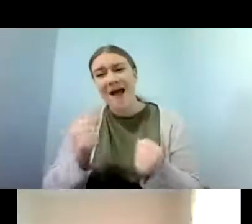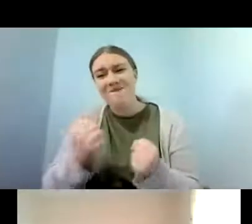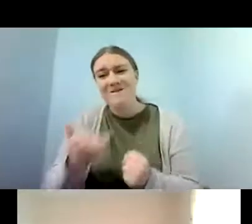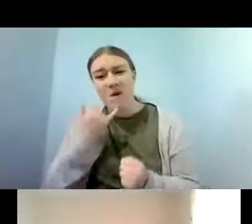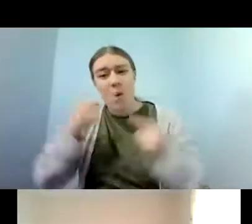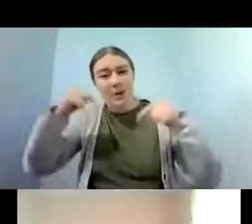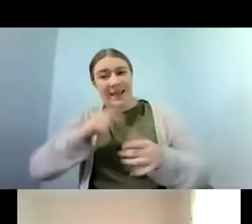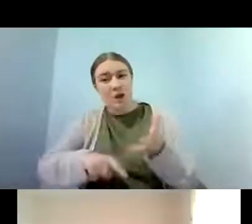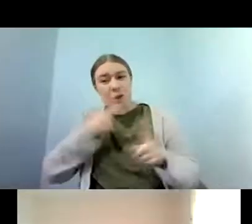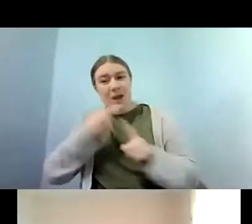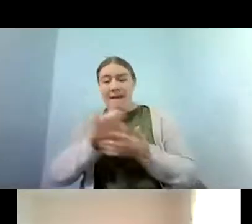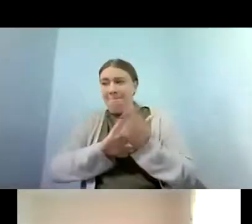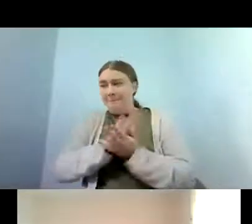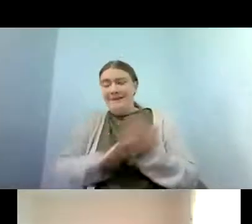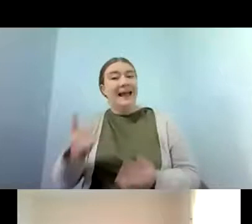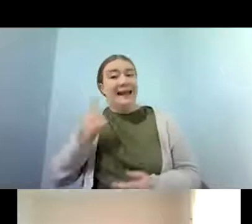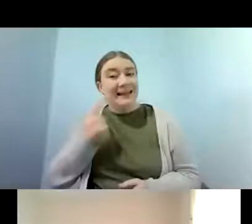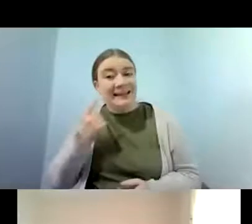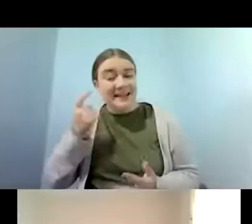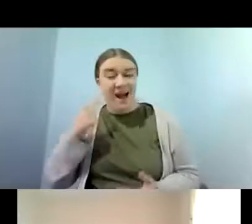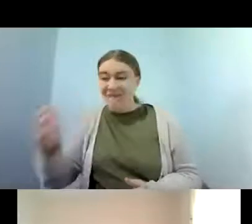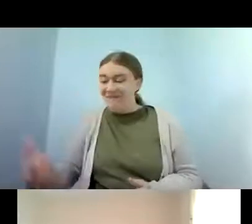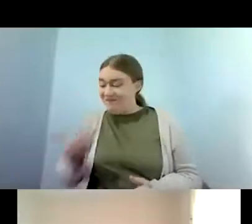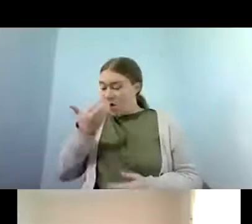so it's really easy to pull out your phone check the app and submit data